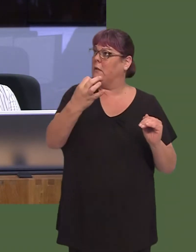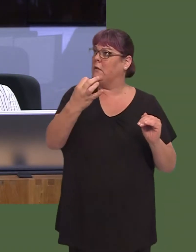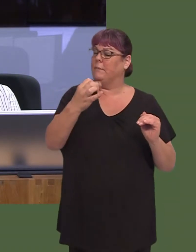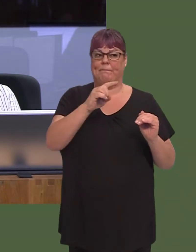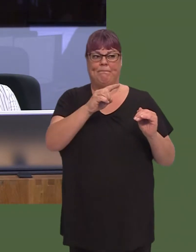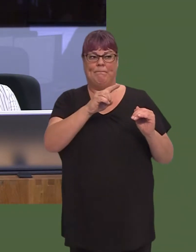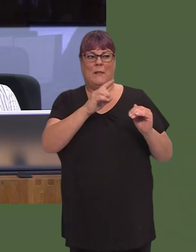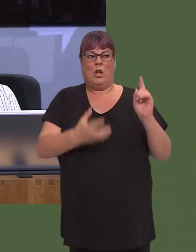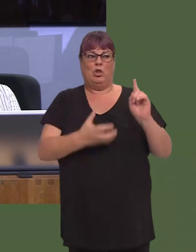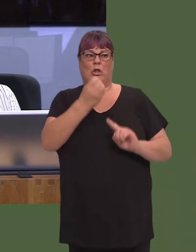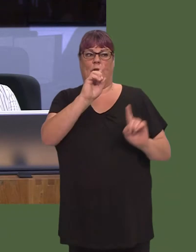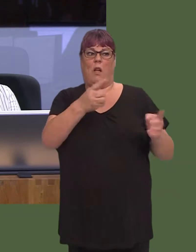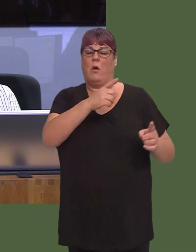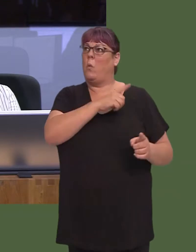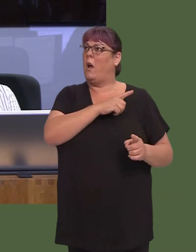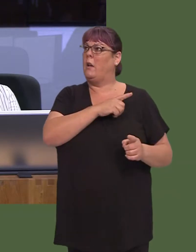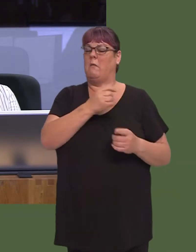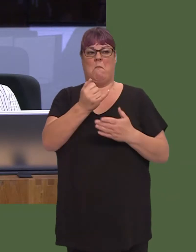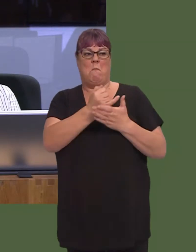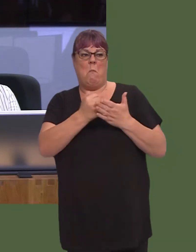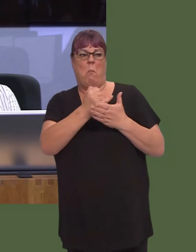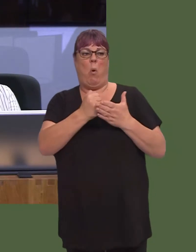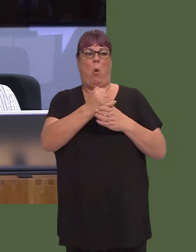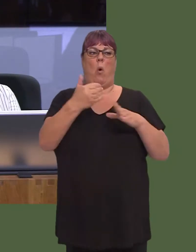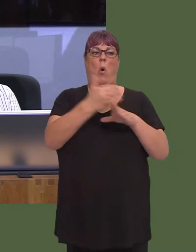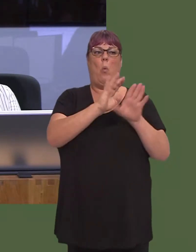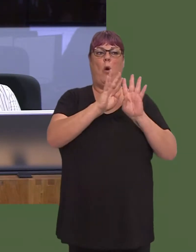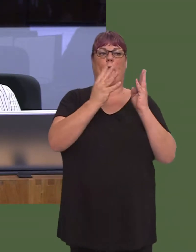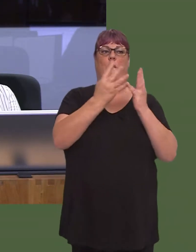in favour of a people's vote on whatever emerges, it shouldn't include the option of leaving